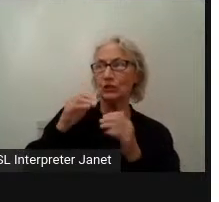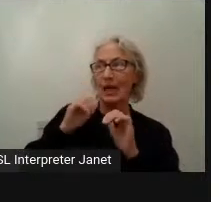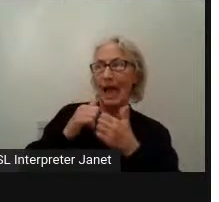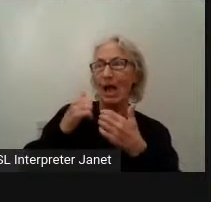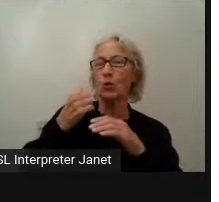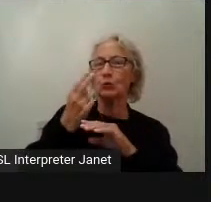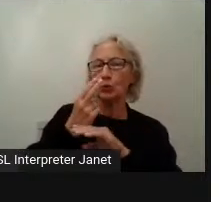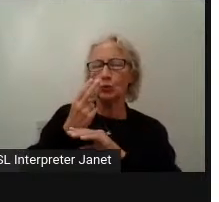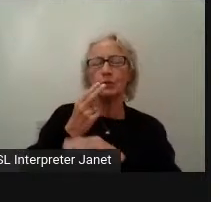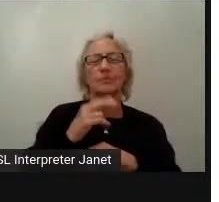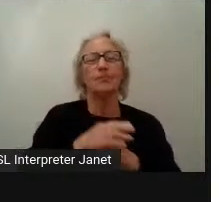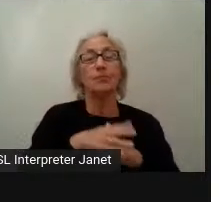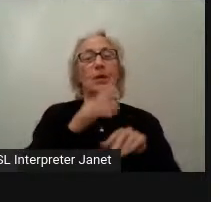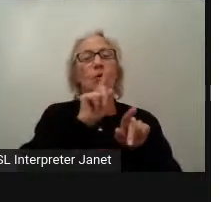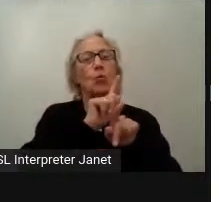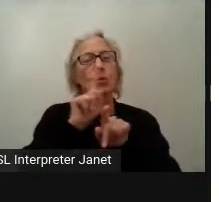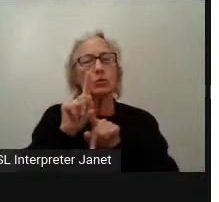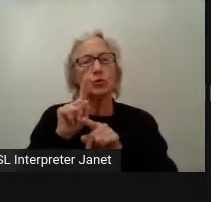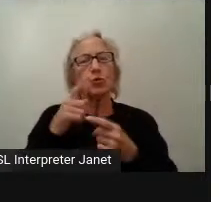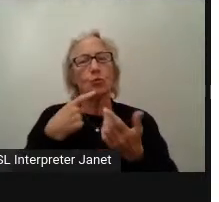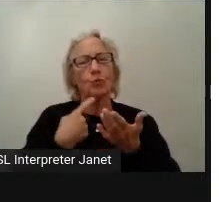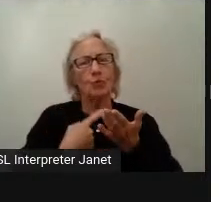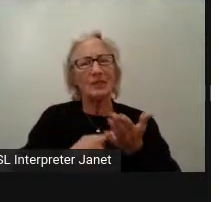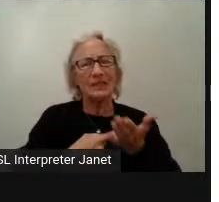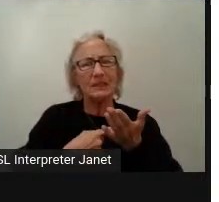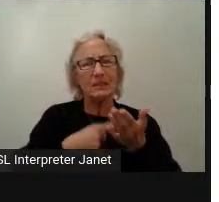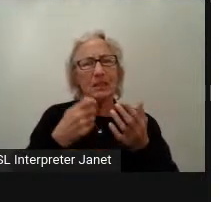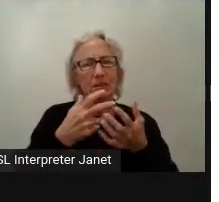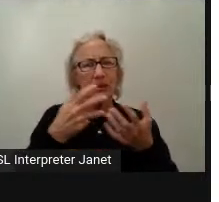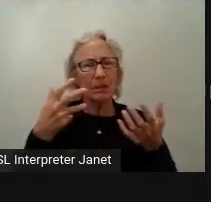So giving the user some guidance was key. And one of